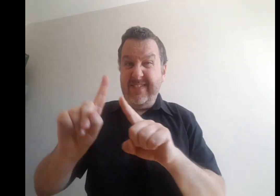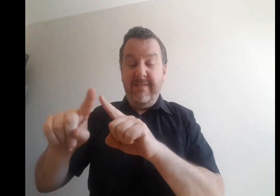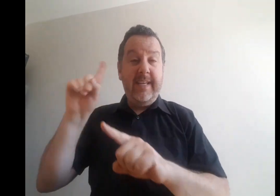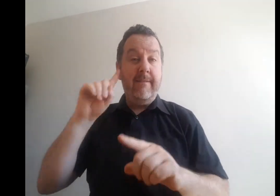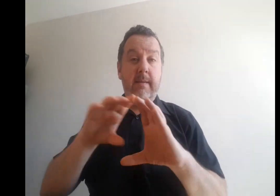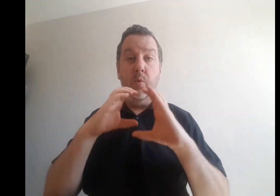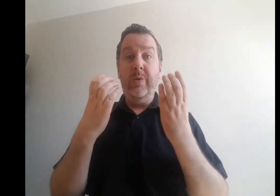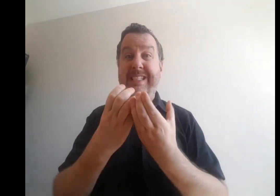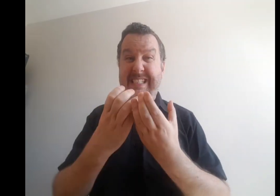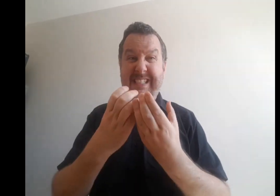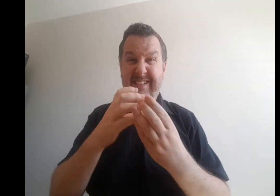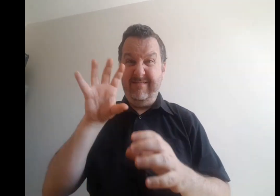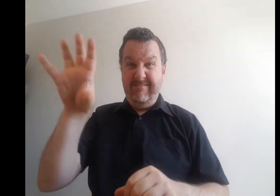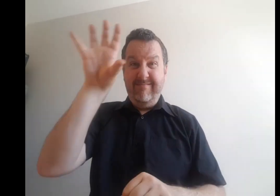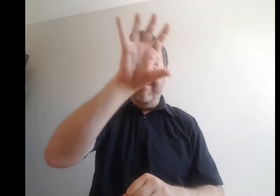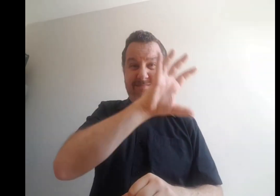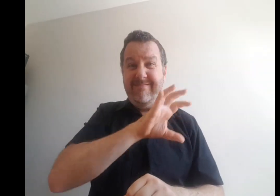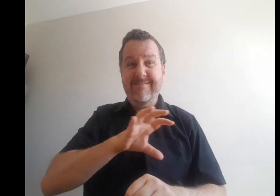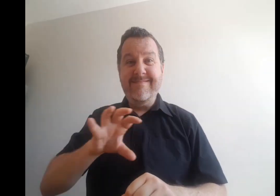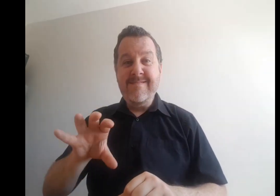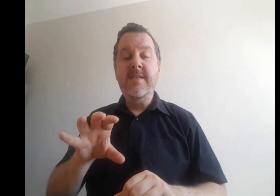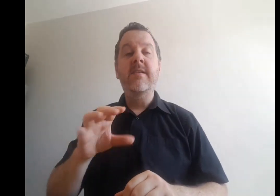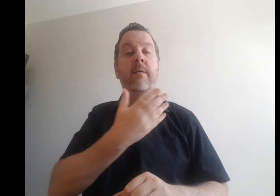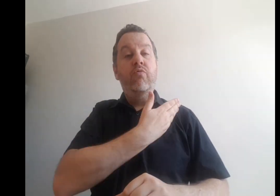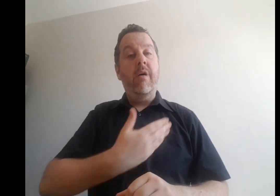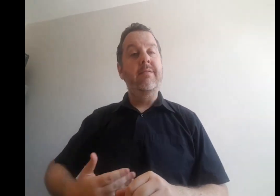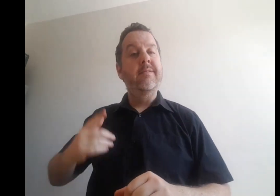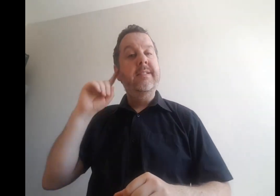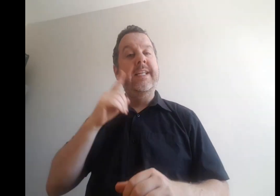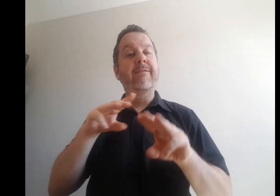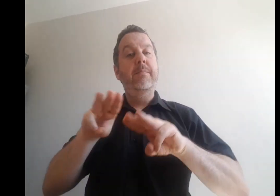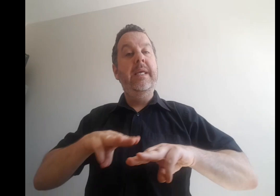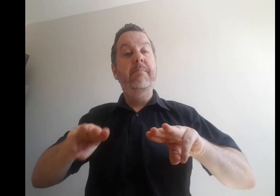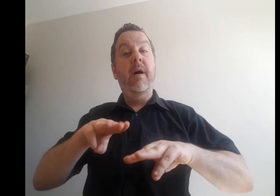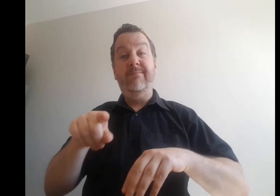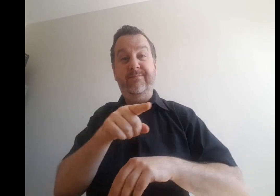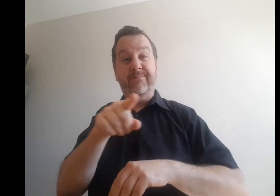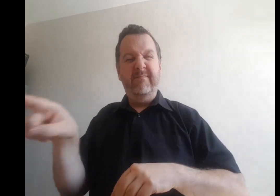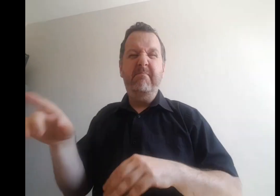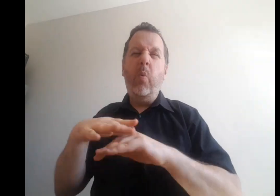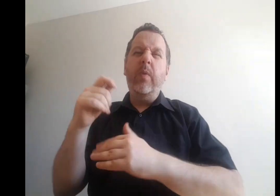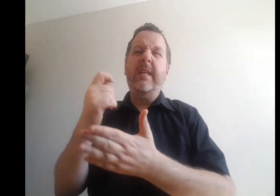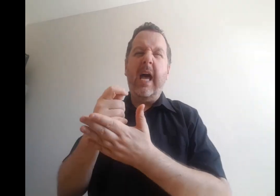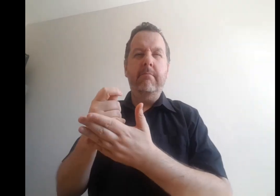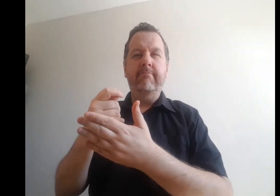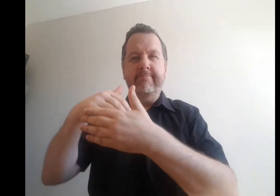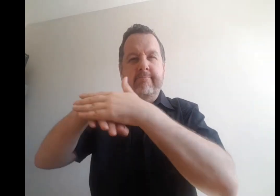Because Protestant deaf people would have generally gone to different deaf schools,